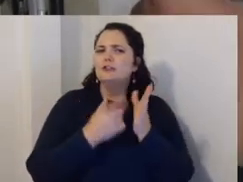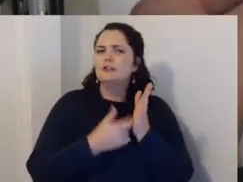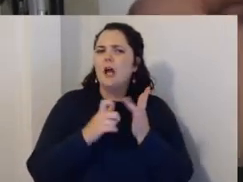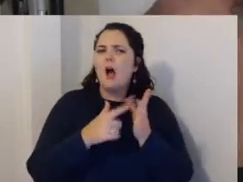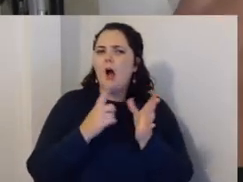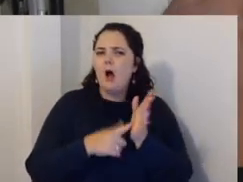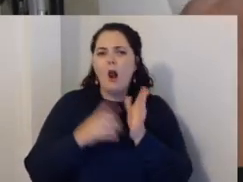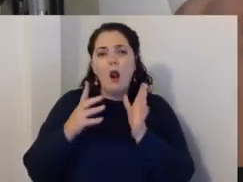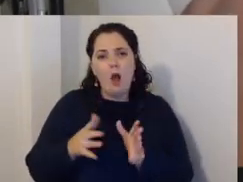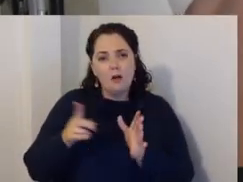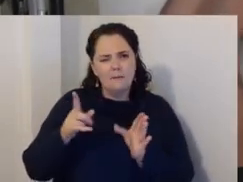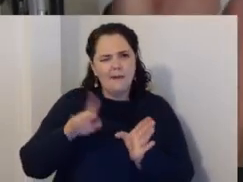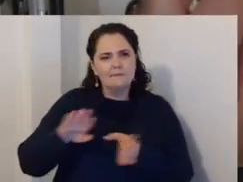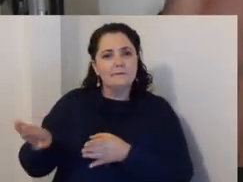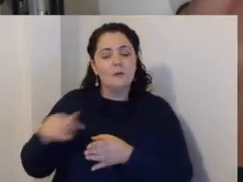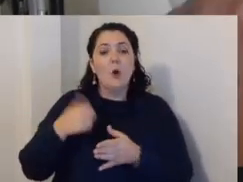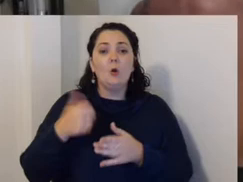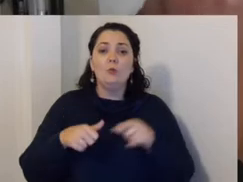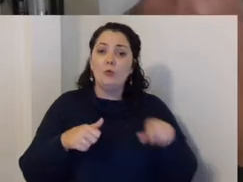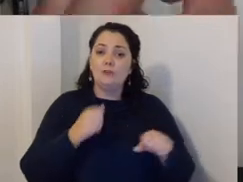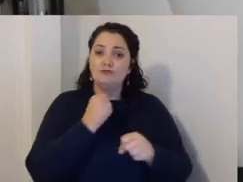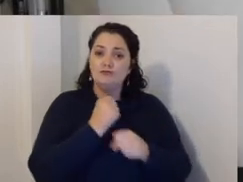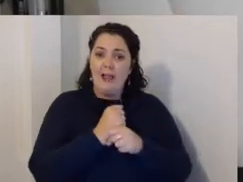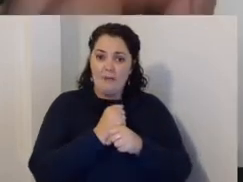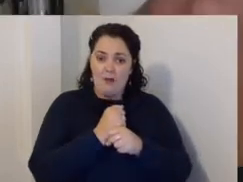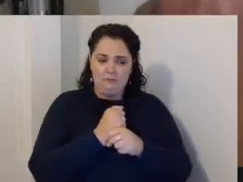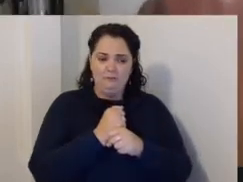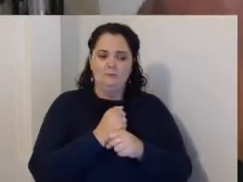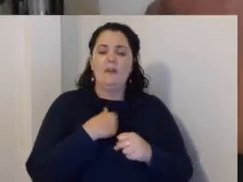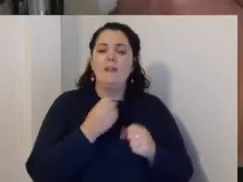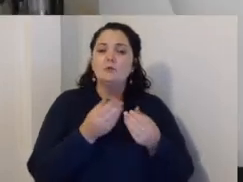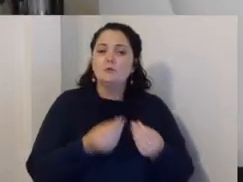interesting method using graphite so I've got a soft excuse me I've got a soft 4B